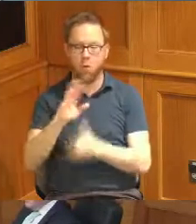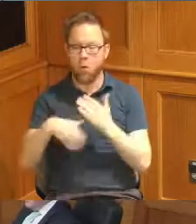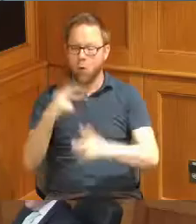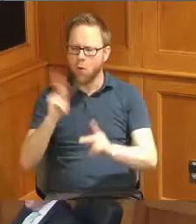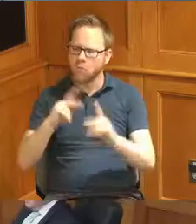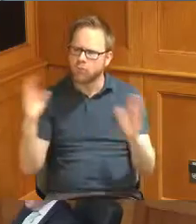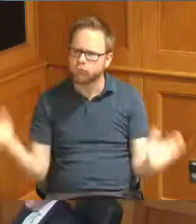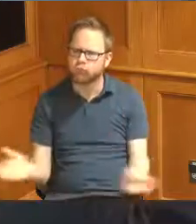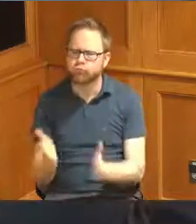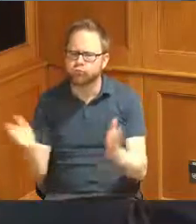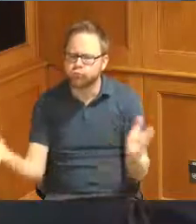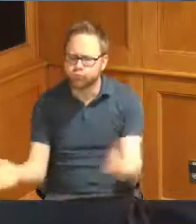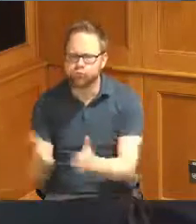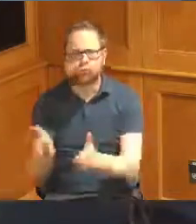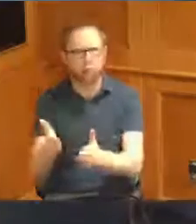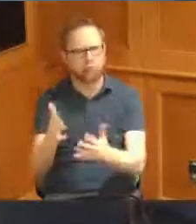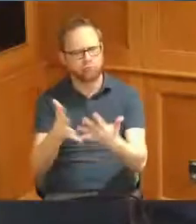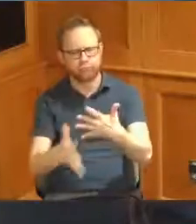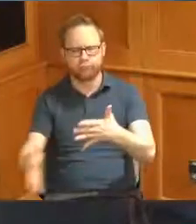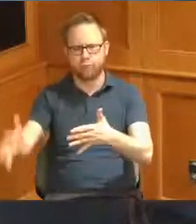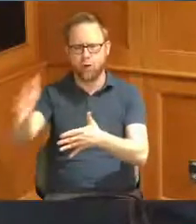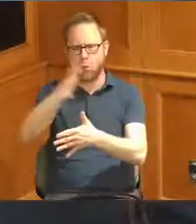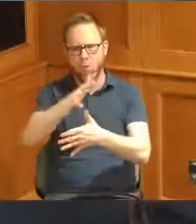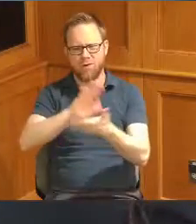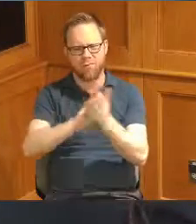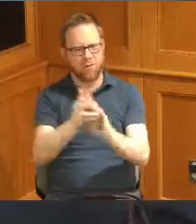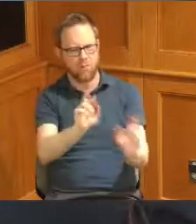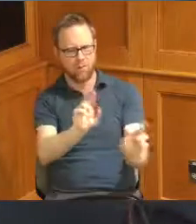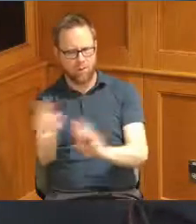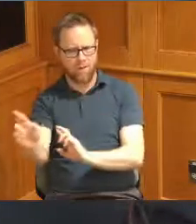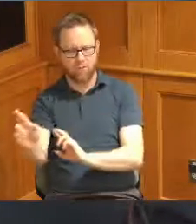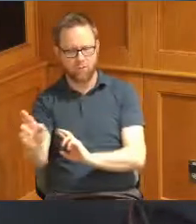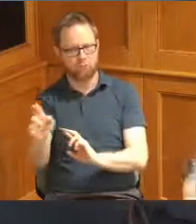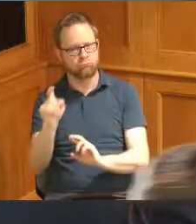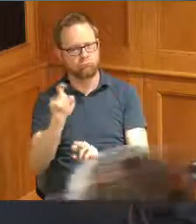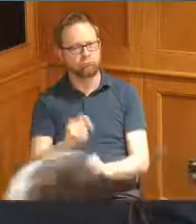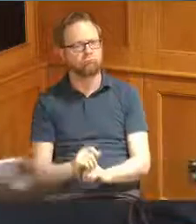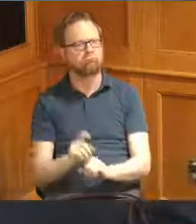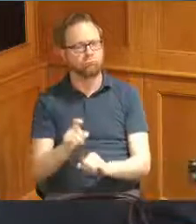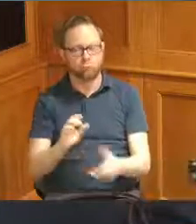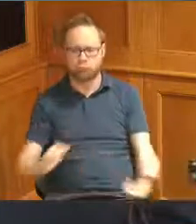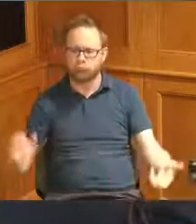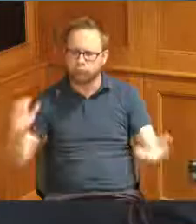make preparedness a priority and work together to ensure that individuals families and communities